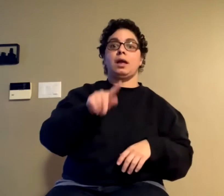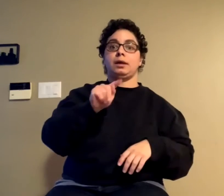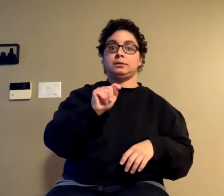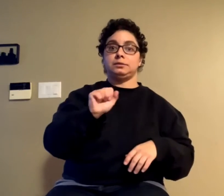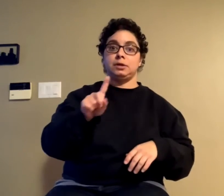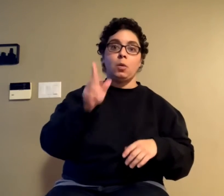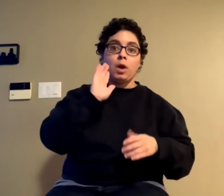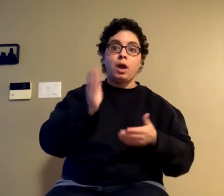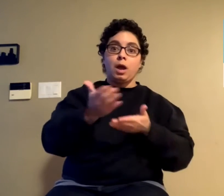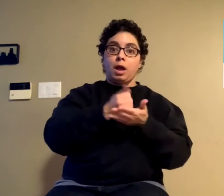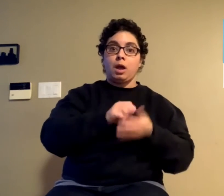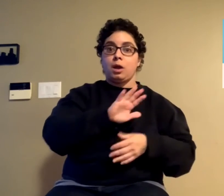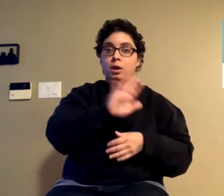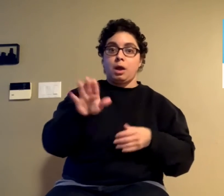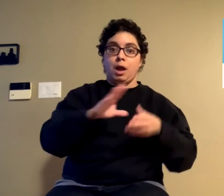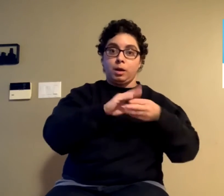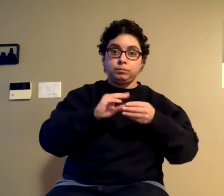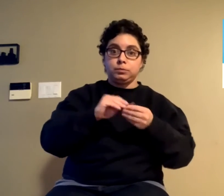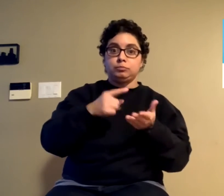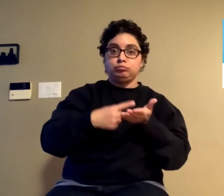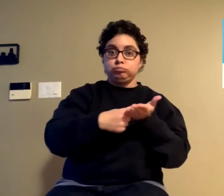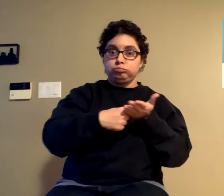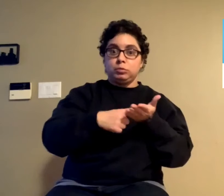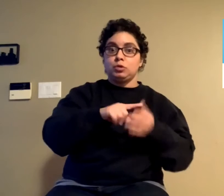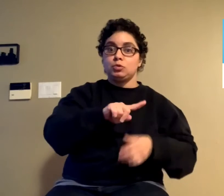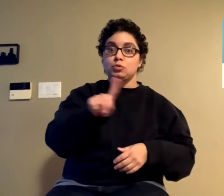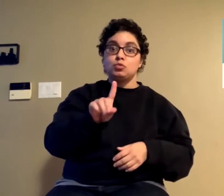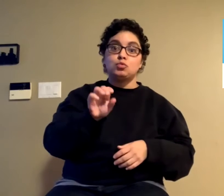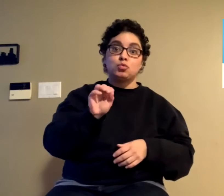TAD will collect your comments during an online discussion